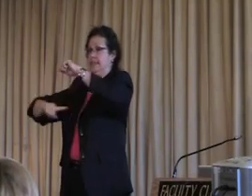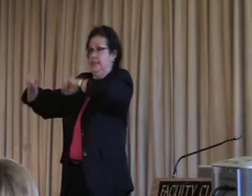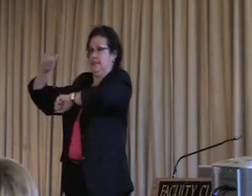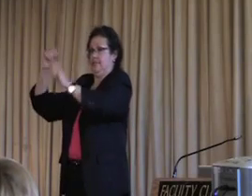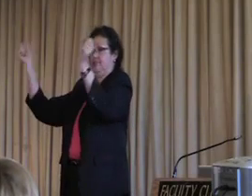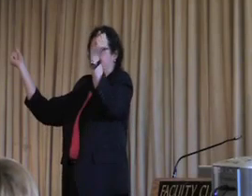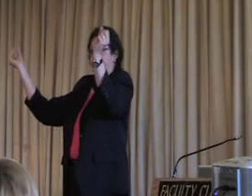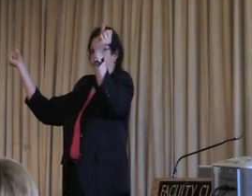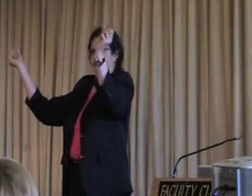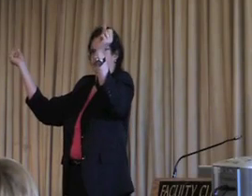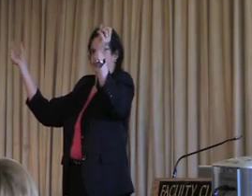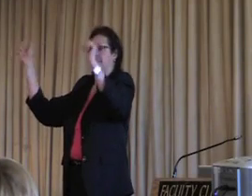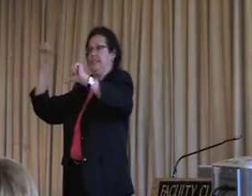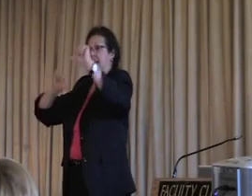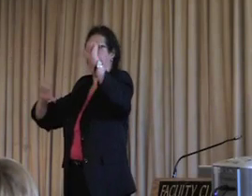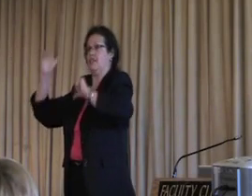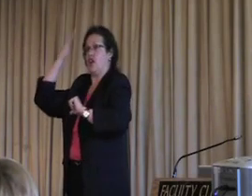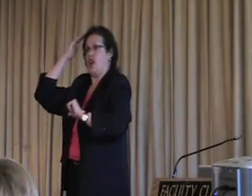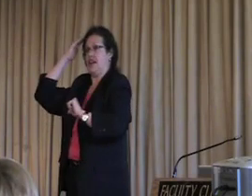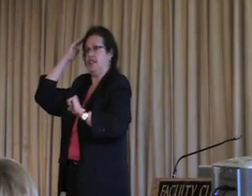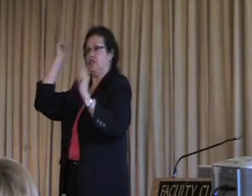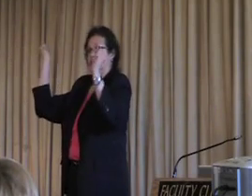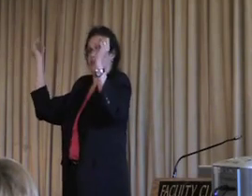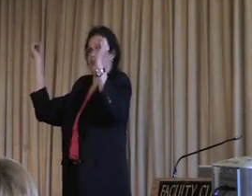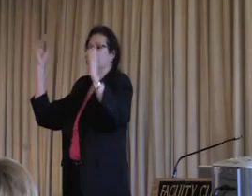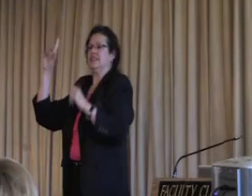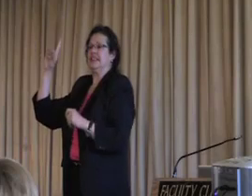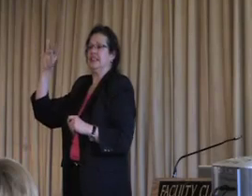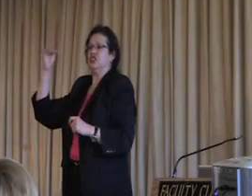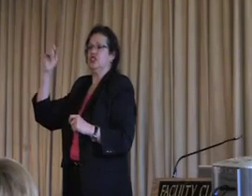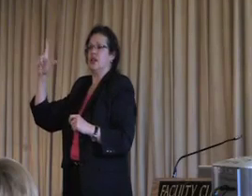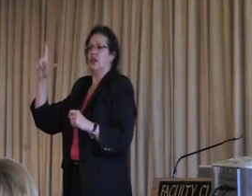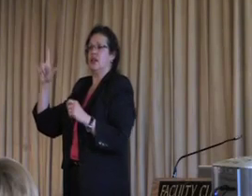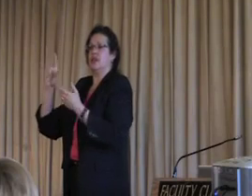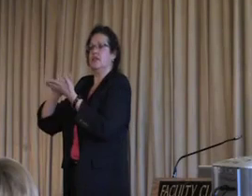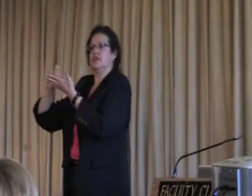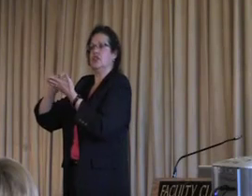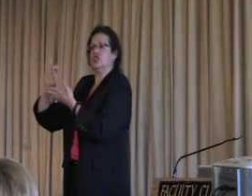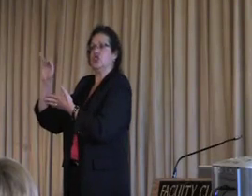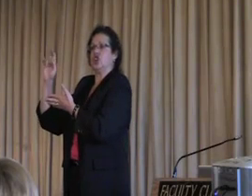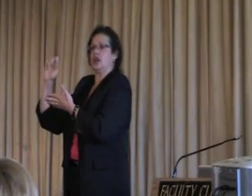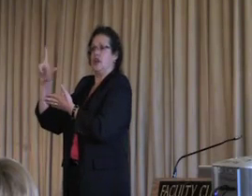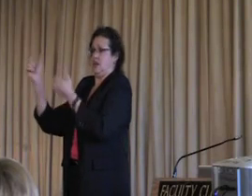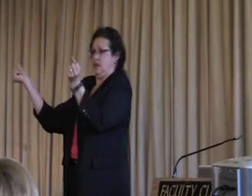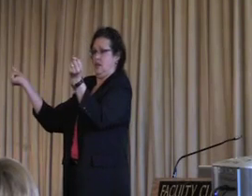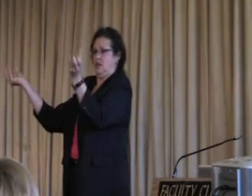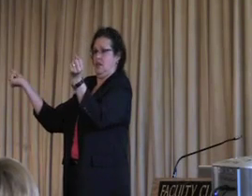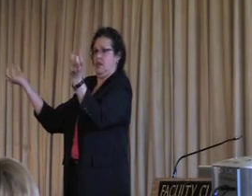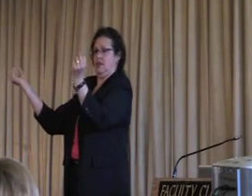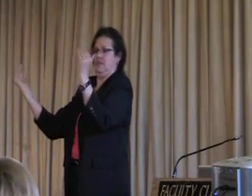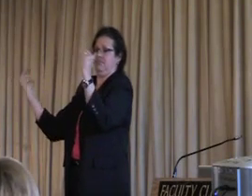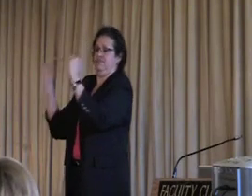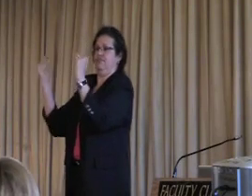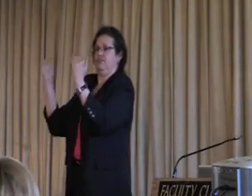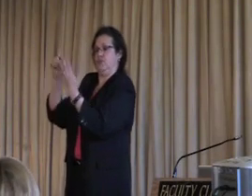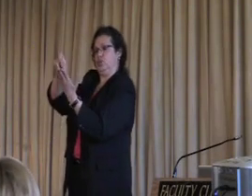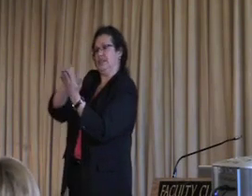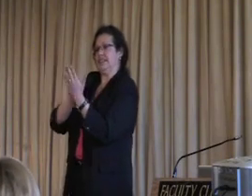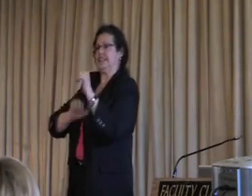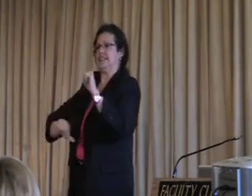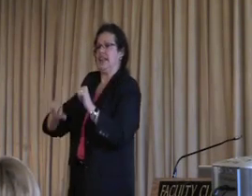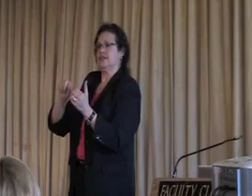of the ways that we could change this is that it could become a digital documentation in